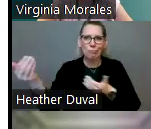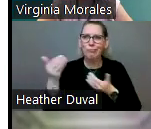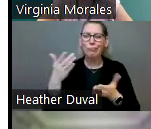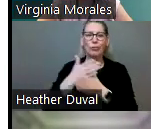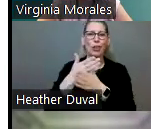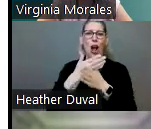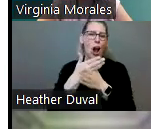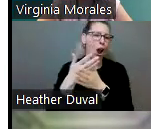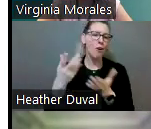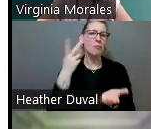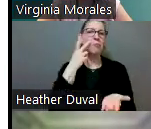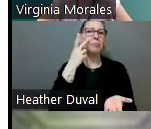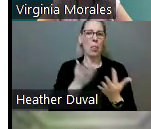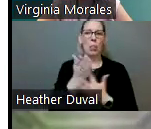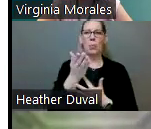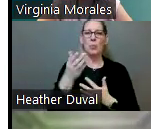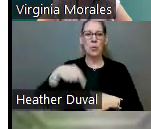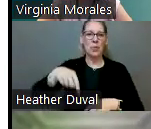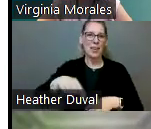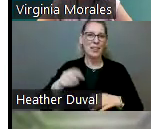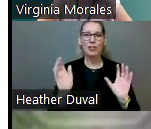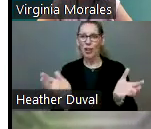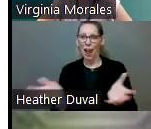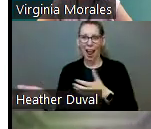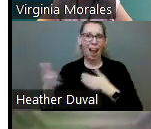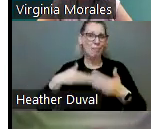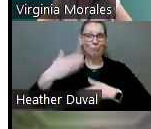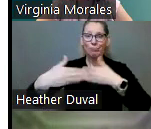that we can see them throughout the webinar in the chat and as we go. Yes thank you.